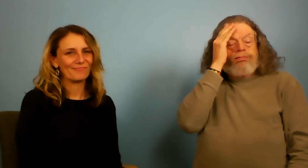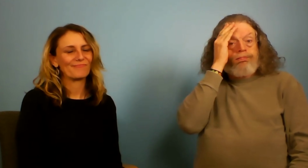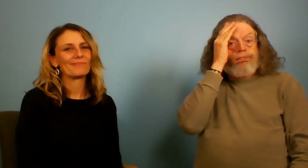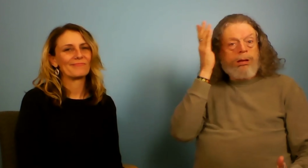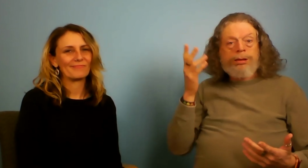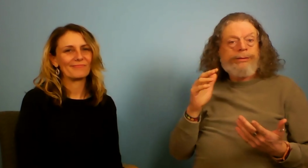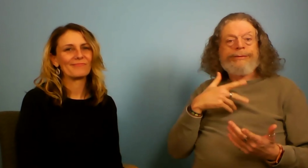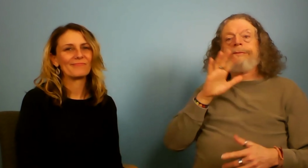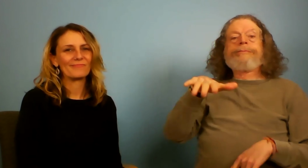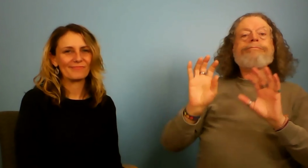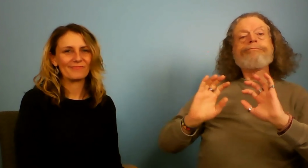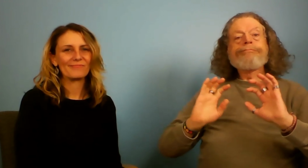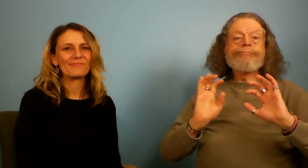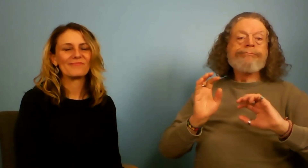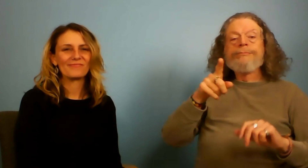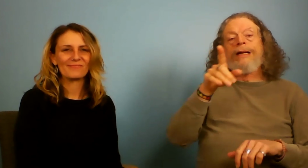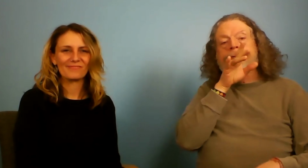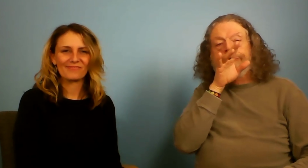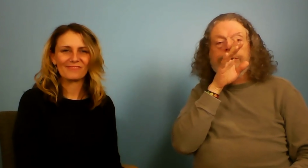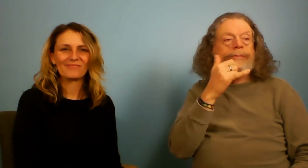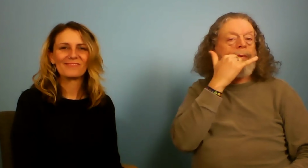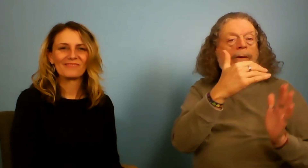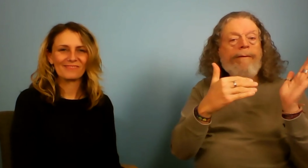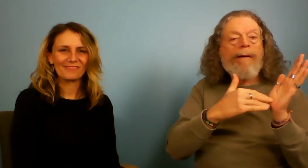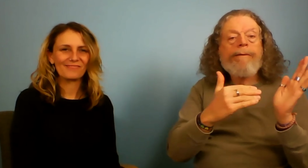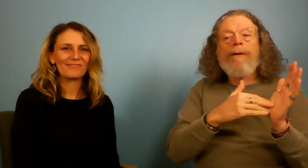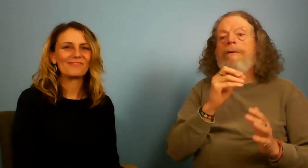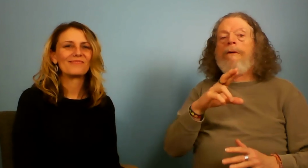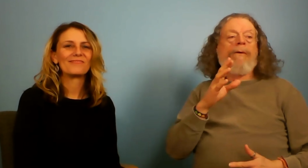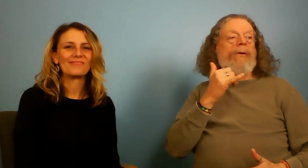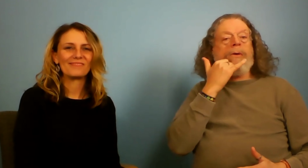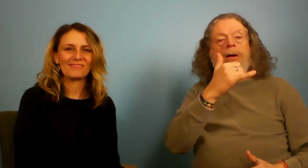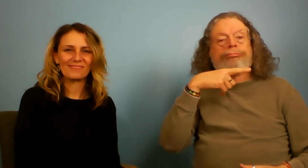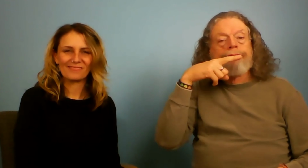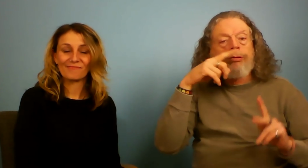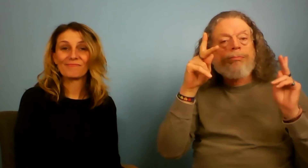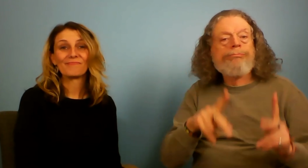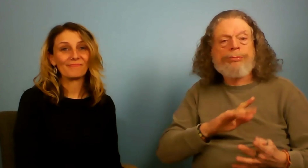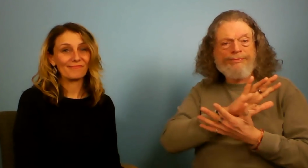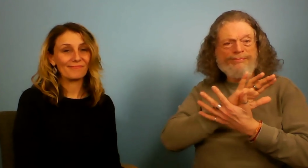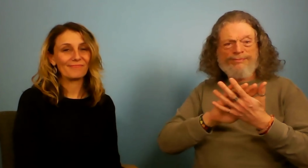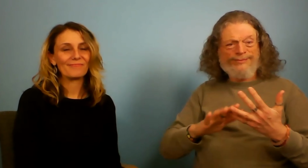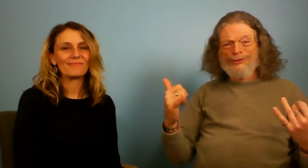Oh, my goodness, you can have a chat with anyone: you could call your doctor or call any hearing person.